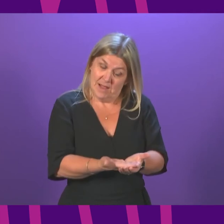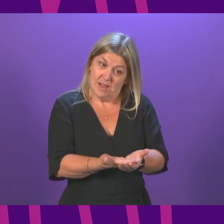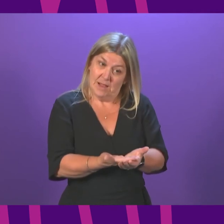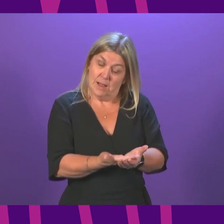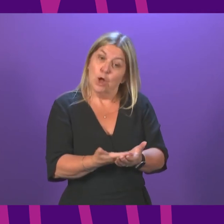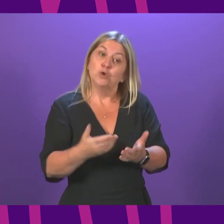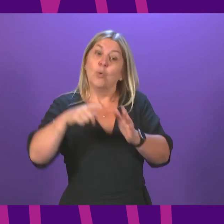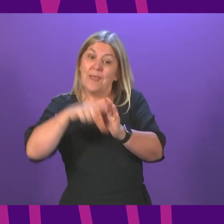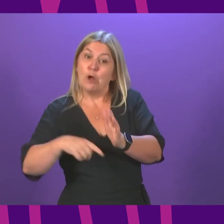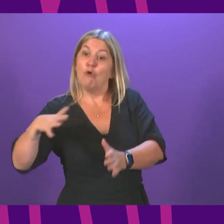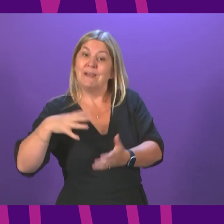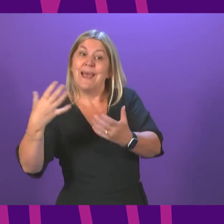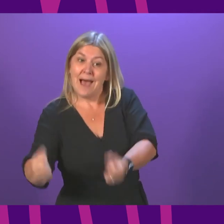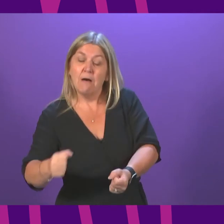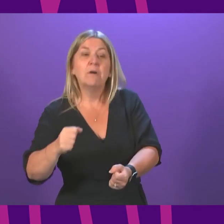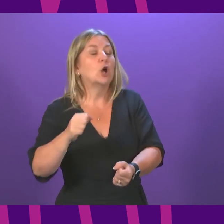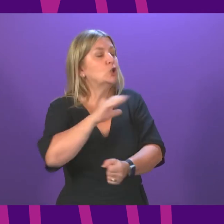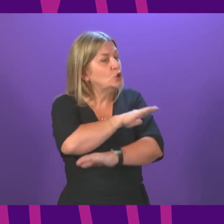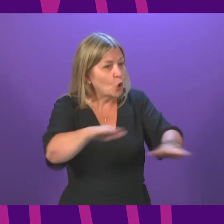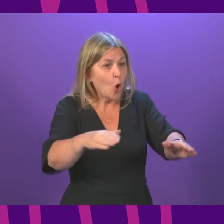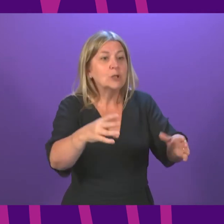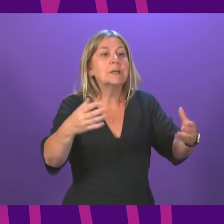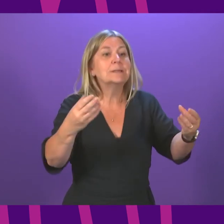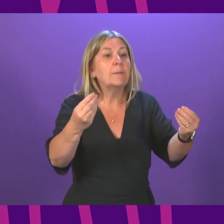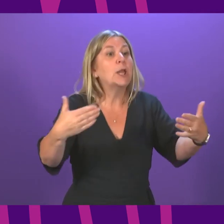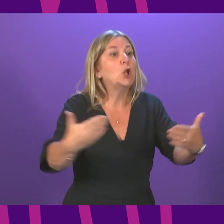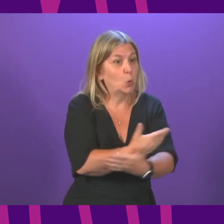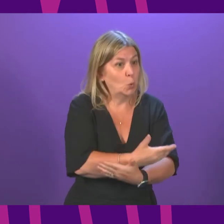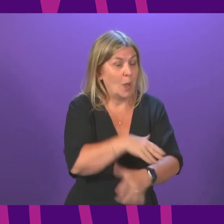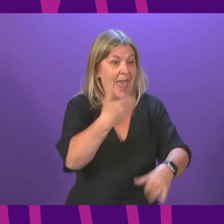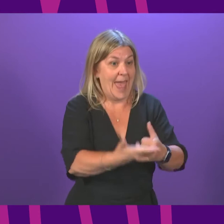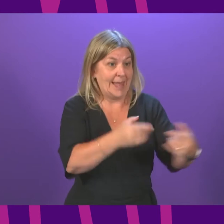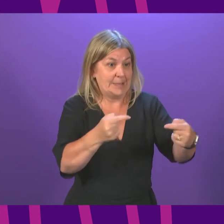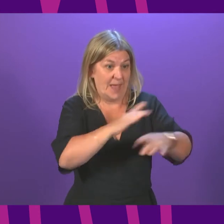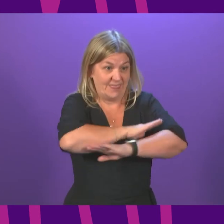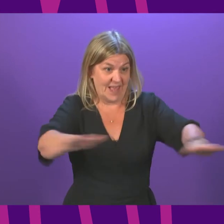not introduce something new. That is the end of the debate.